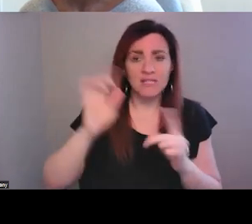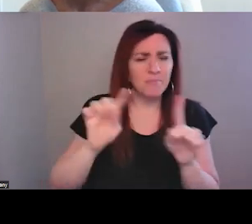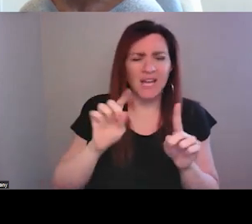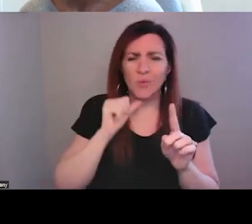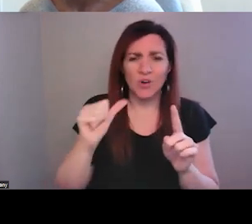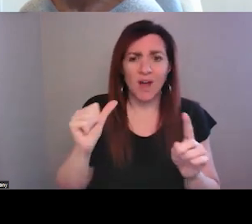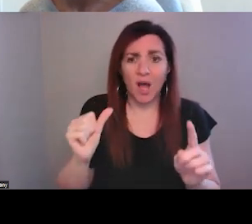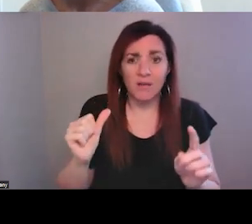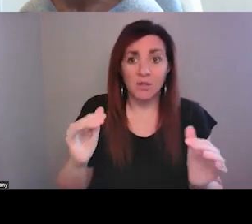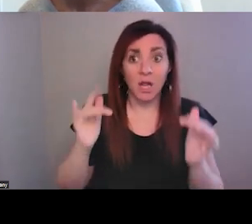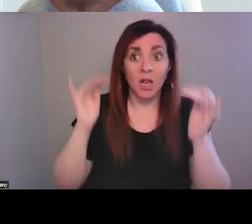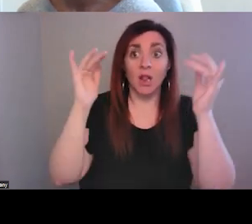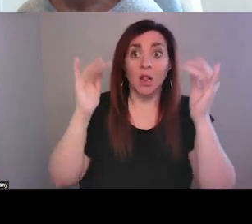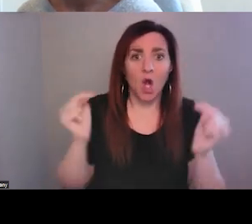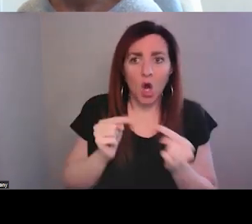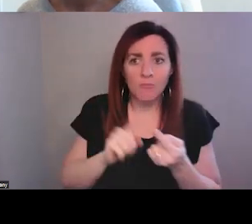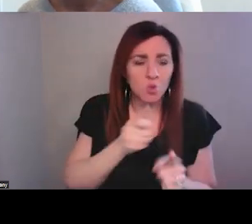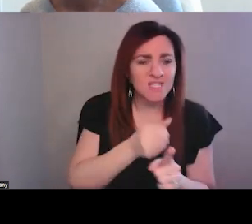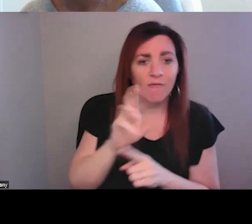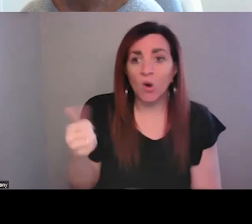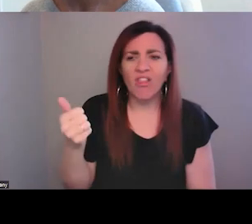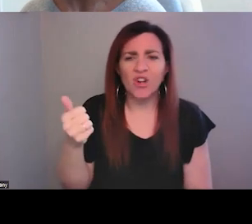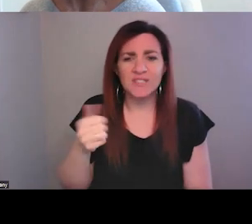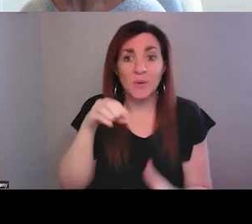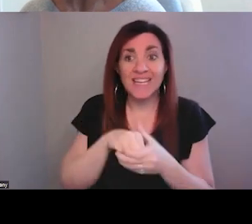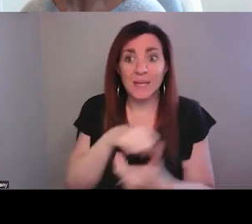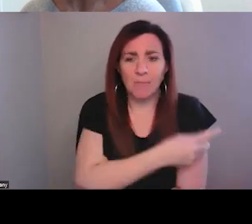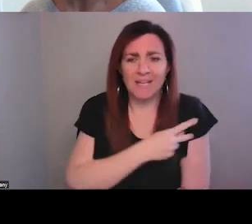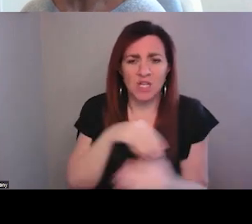SELF OR OTHERS CRISIS NEEDING AN INPATIENT ADMISSION. SO WE